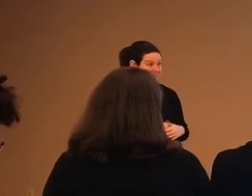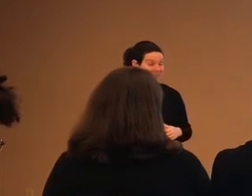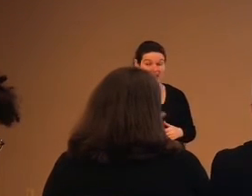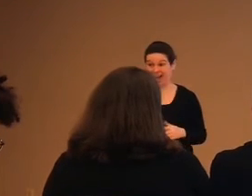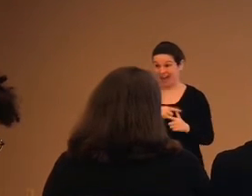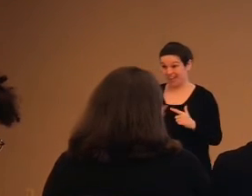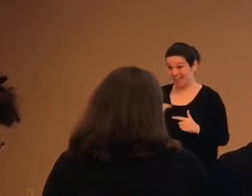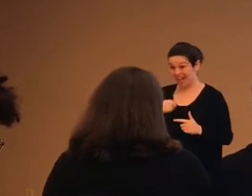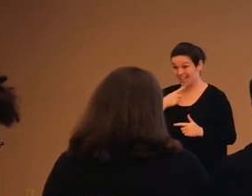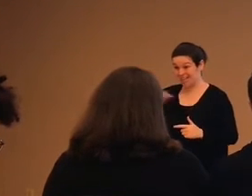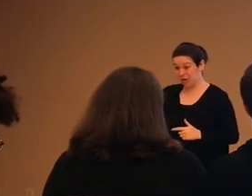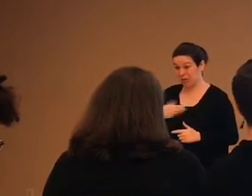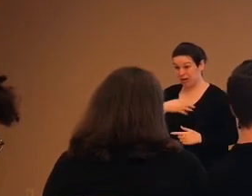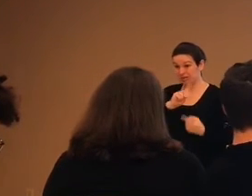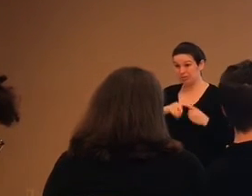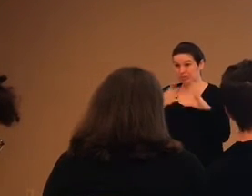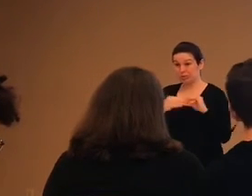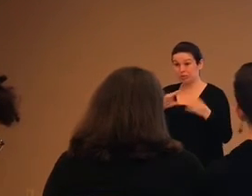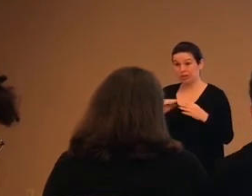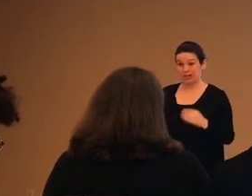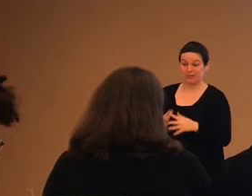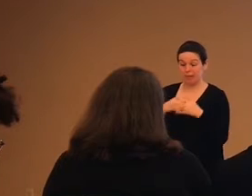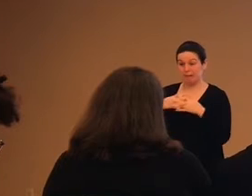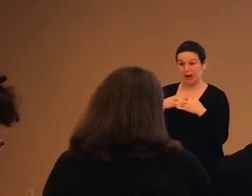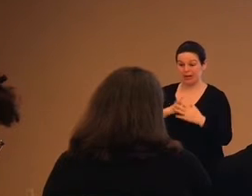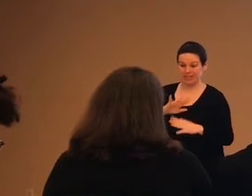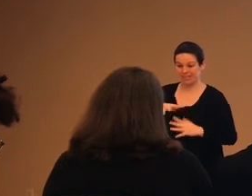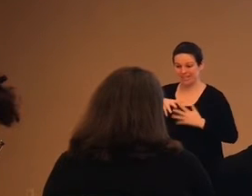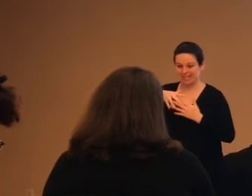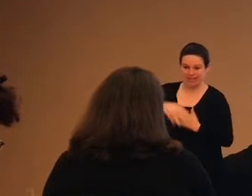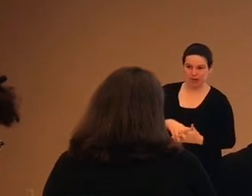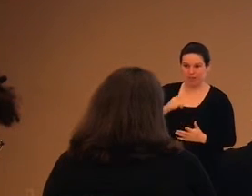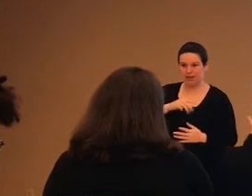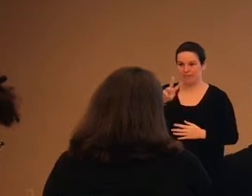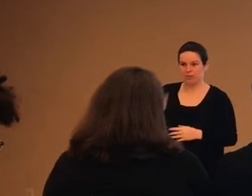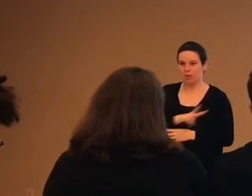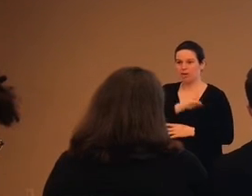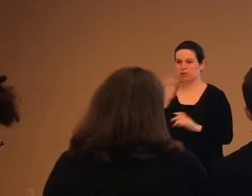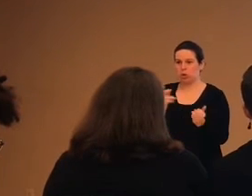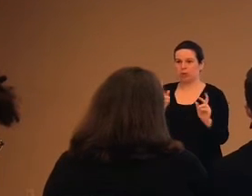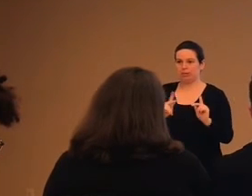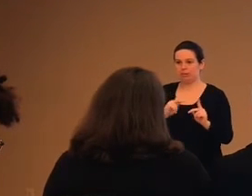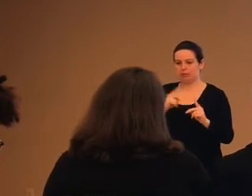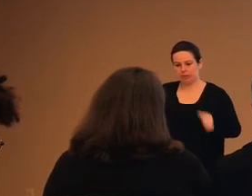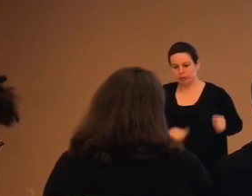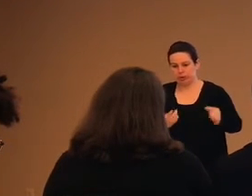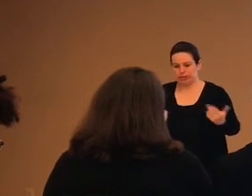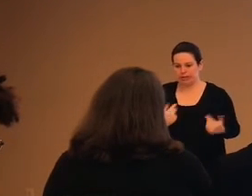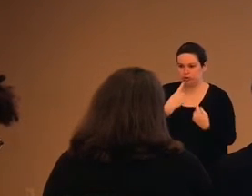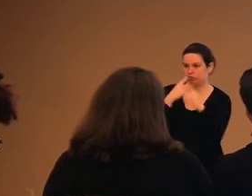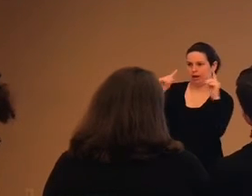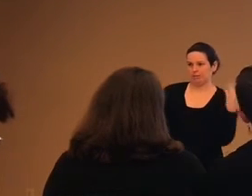Welcome to the story of America's settlement of the West and all the people who lived here and struggled here in triumph care now